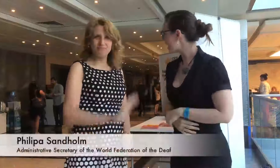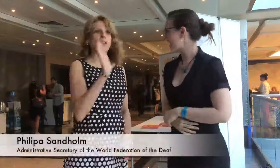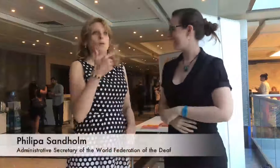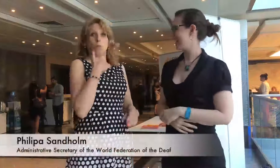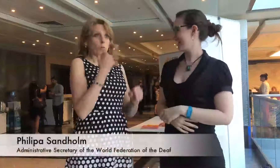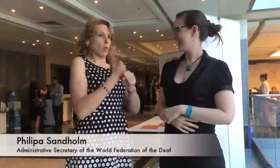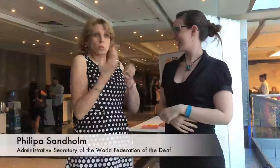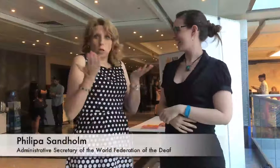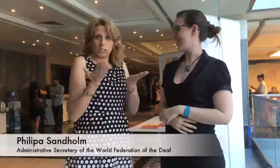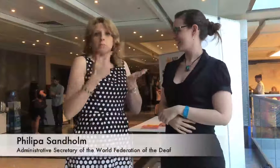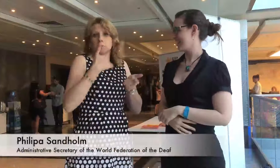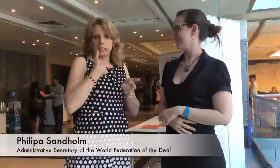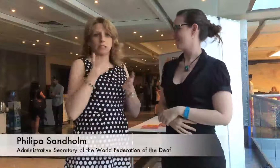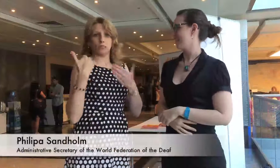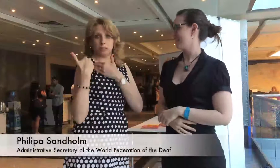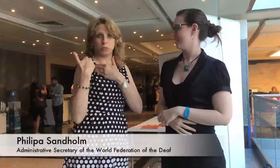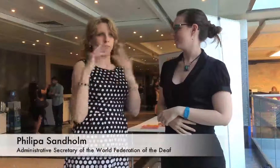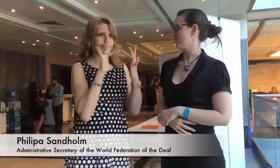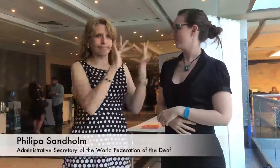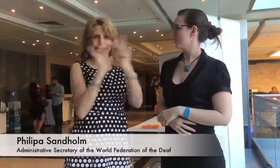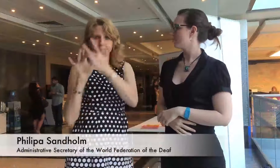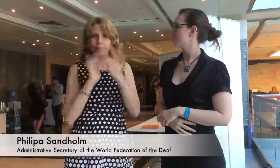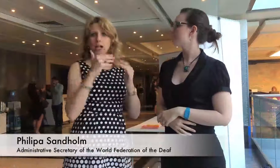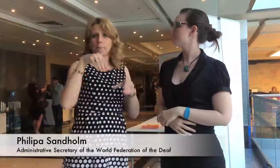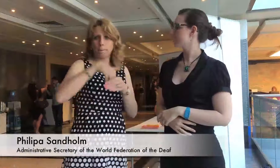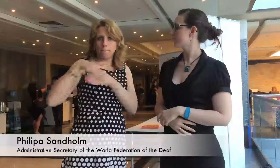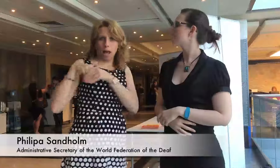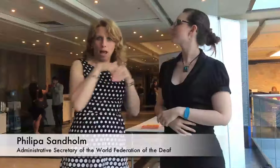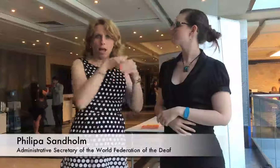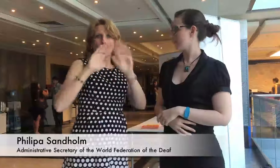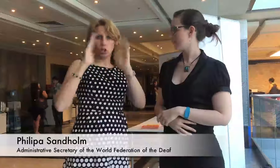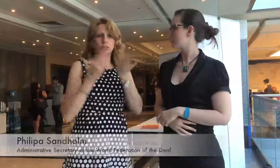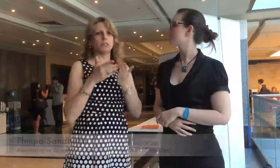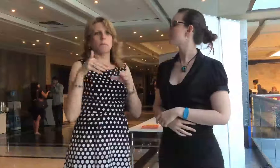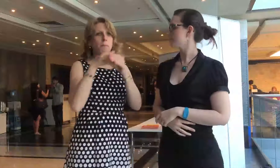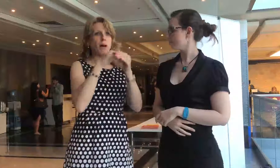Well, my responsibilities include liaising with member countries from all over the world,